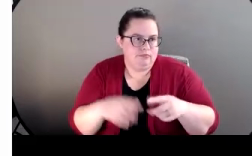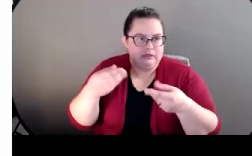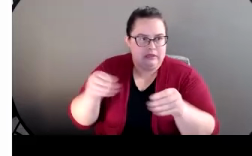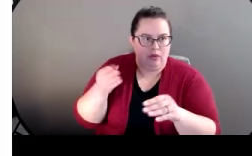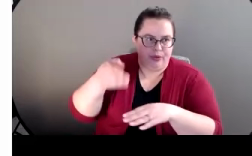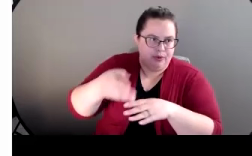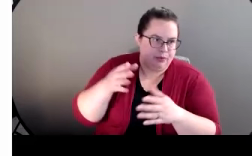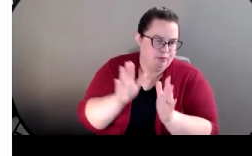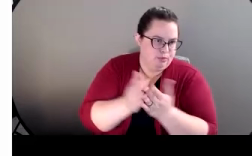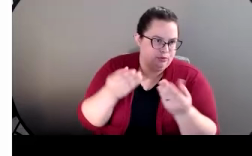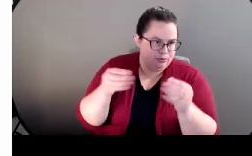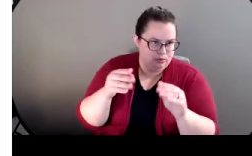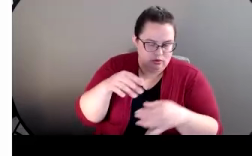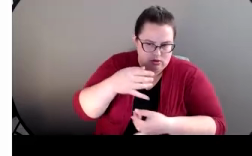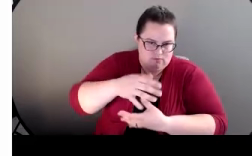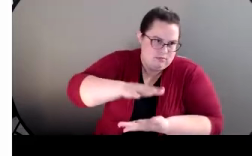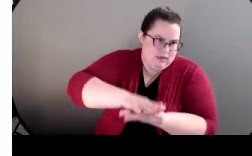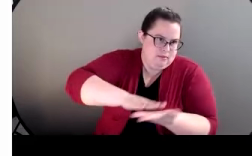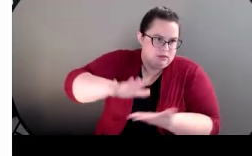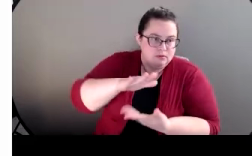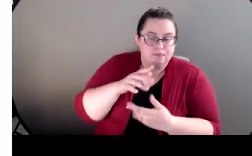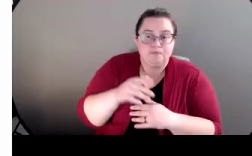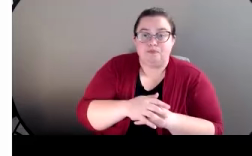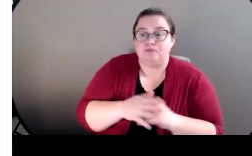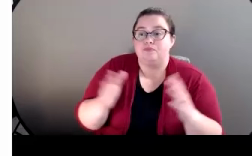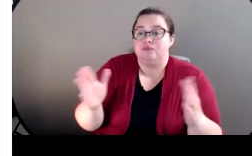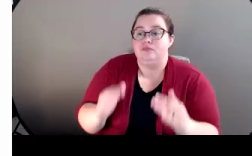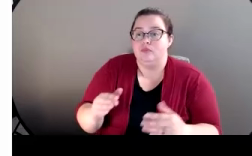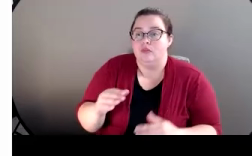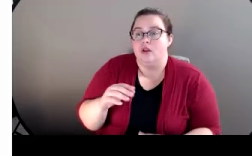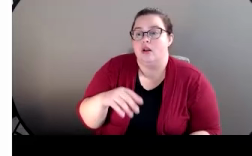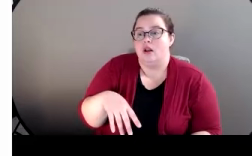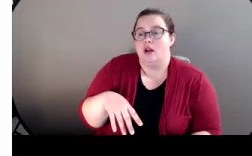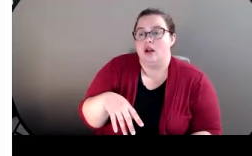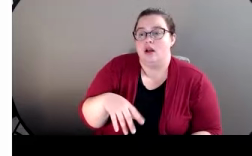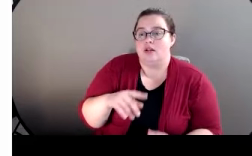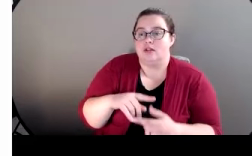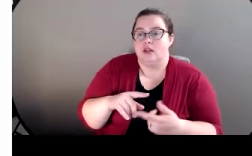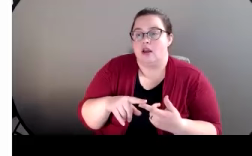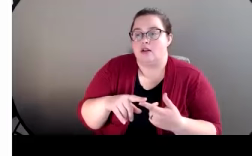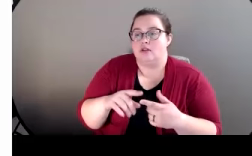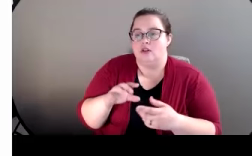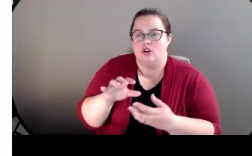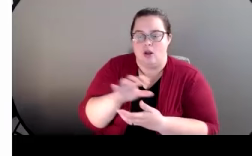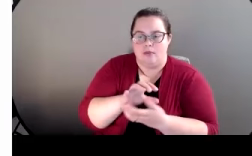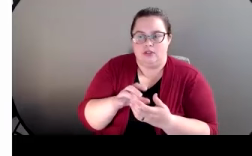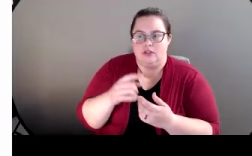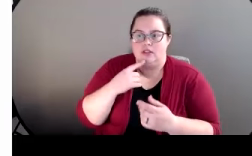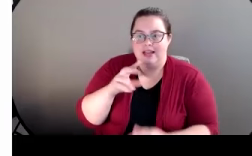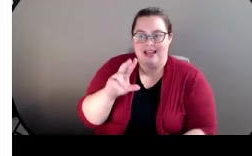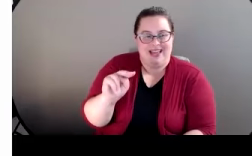And then the combination, when you see the ND, that means no derivatives. And what that means is that these materials that have ND